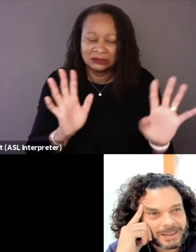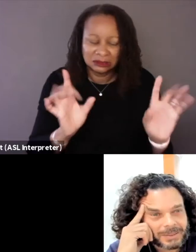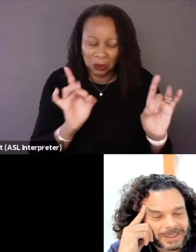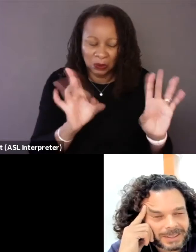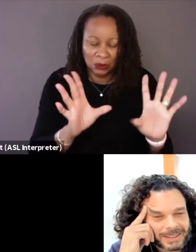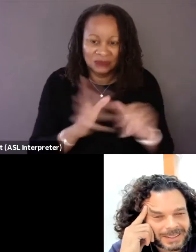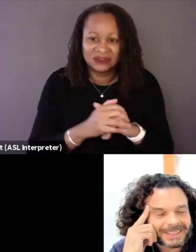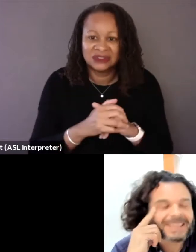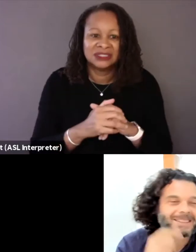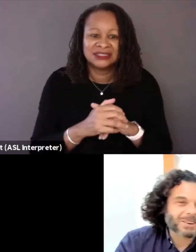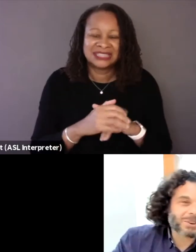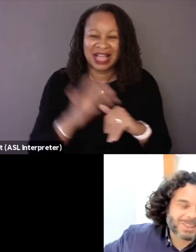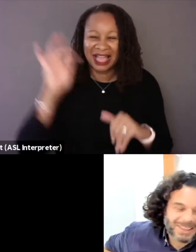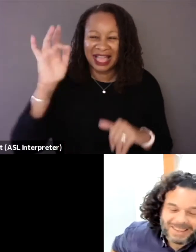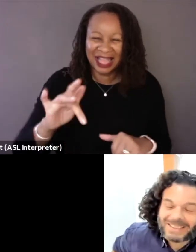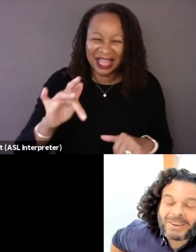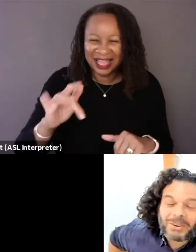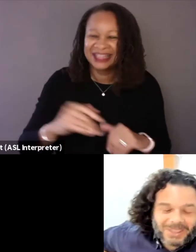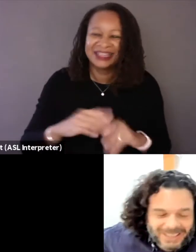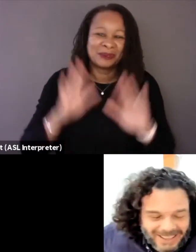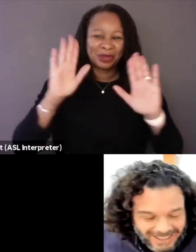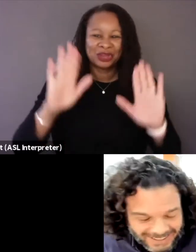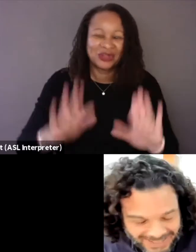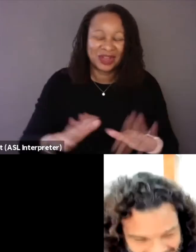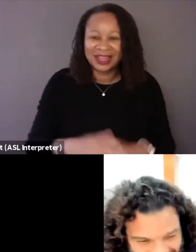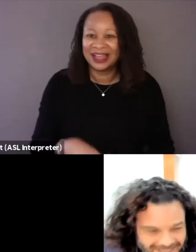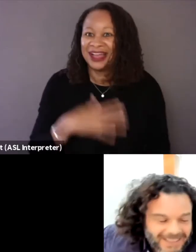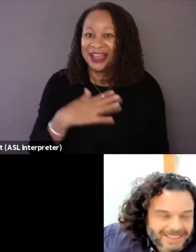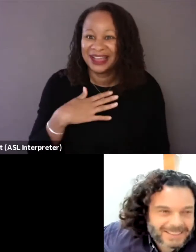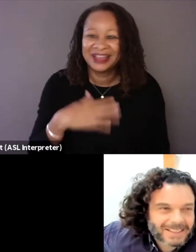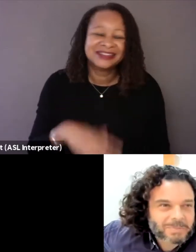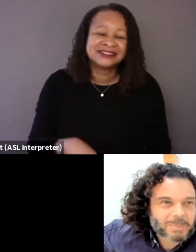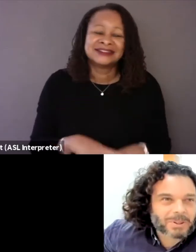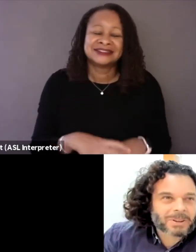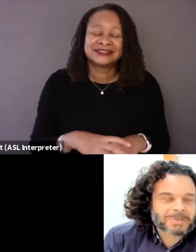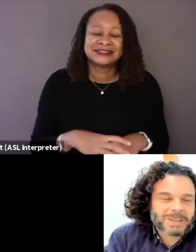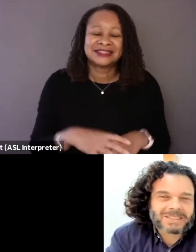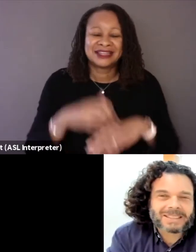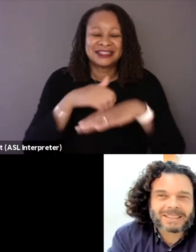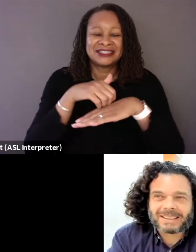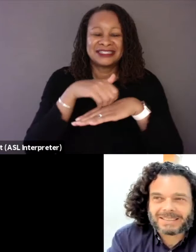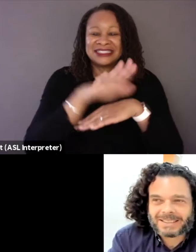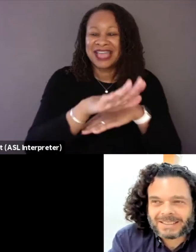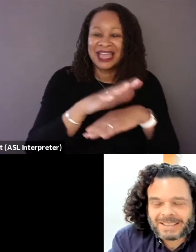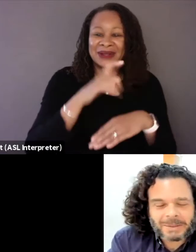You just press a button, it's gonna be great. Totally. Yeah. And to send people that are as busy as this team,